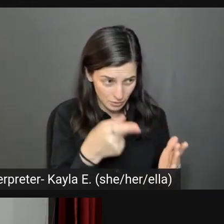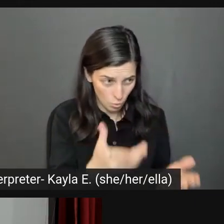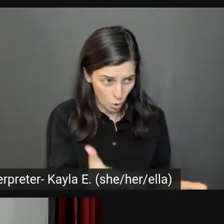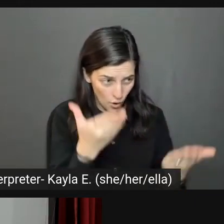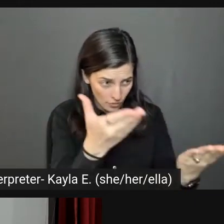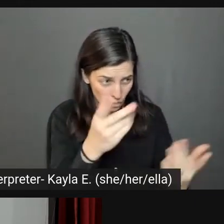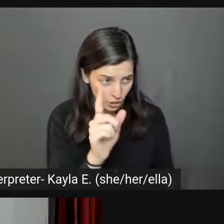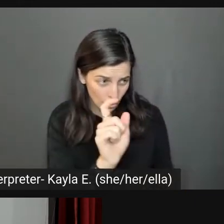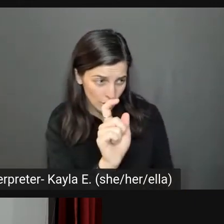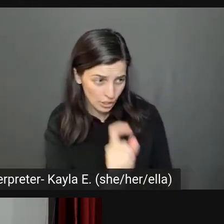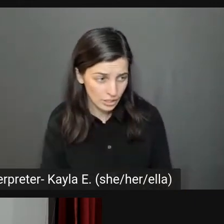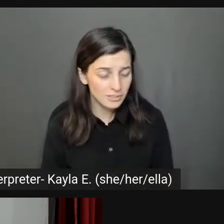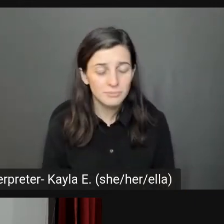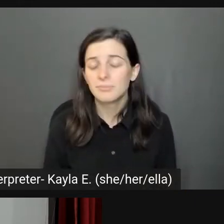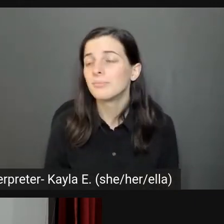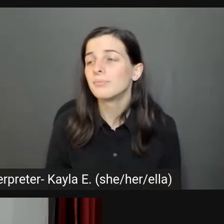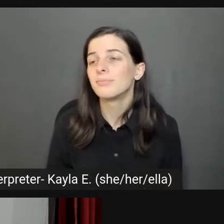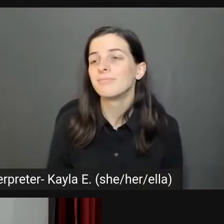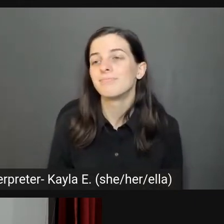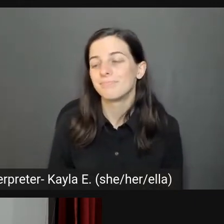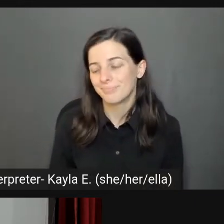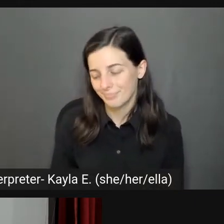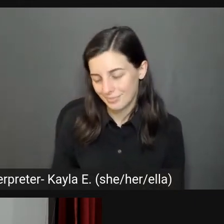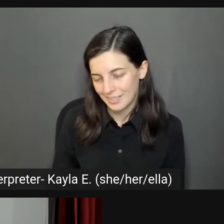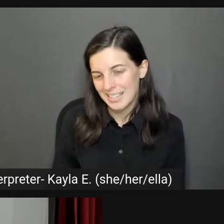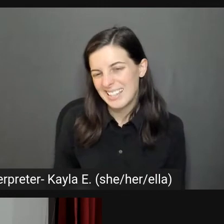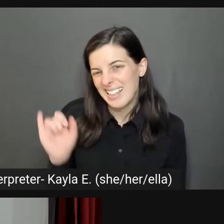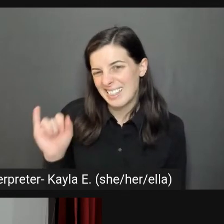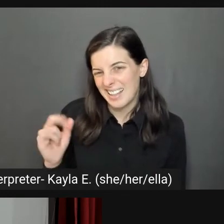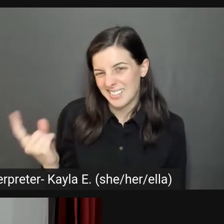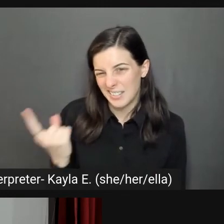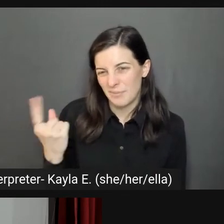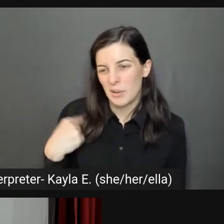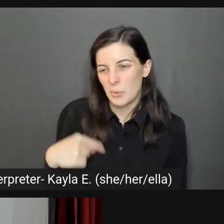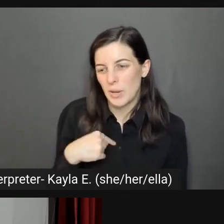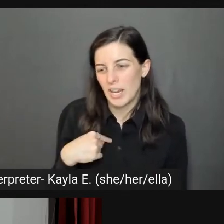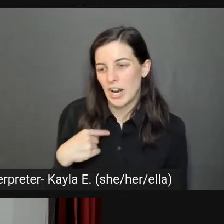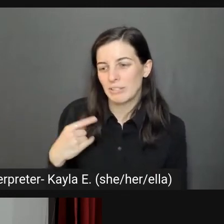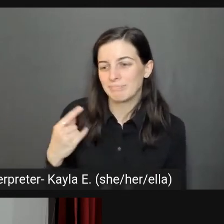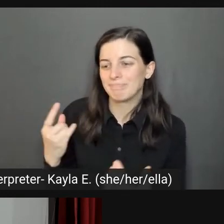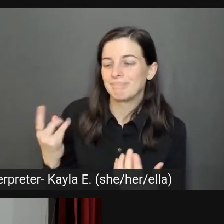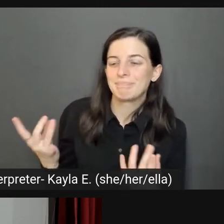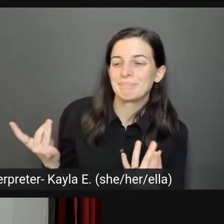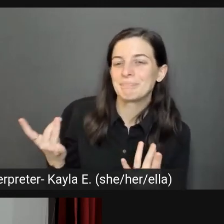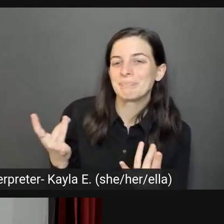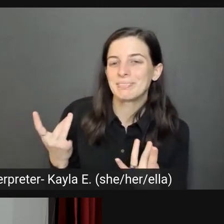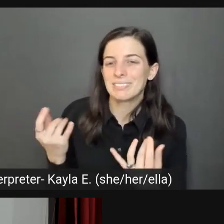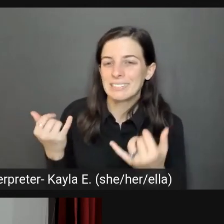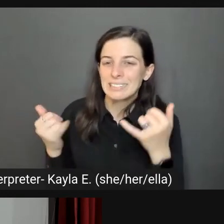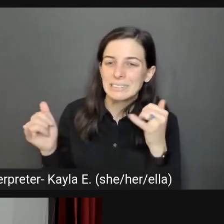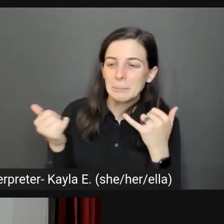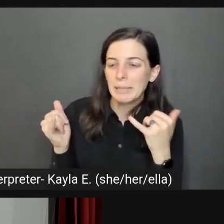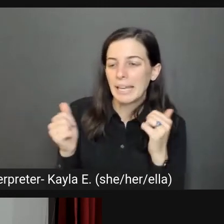It's something that we are toying with at the moment because what we've found is that you do need to have automated tests